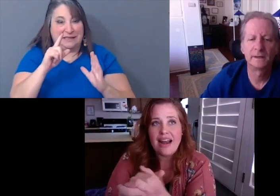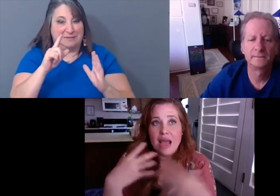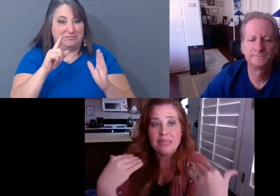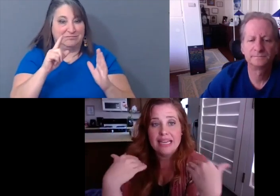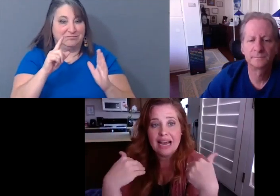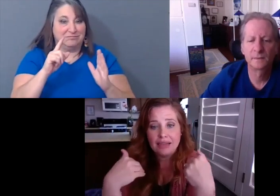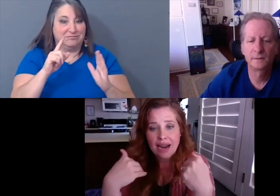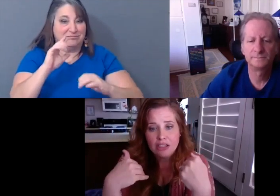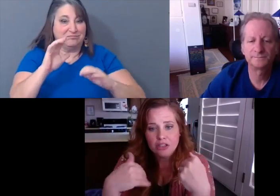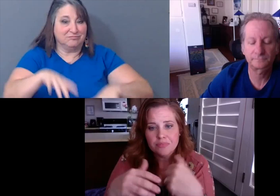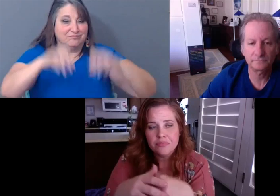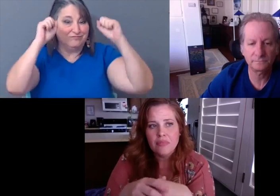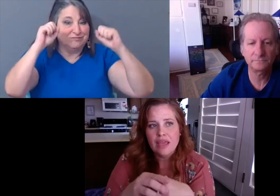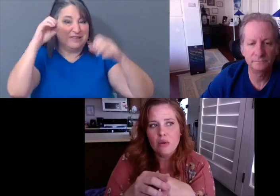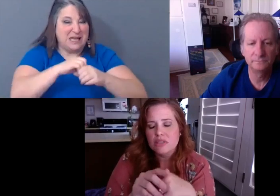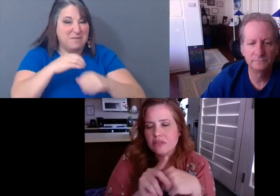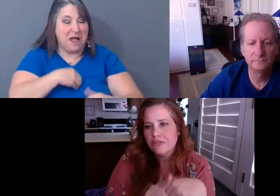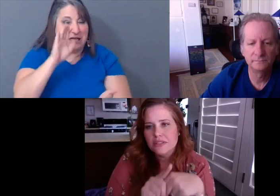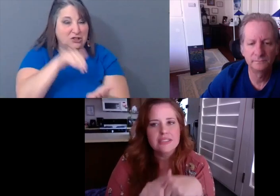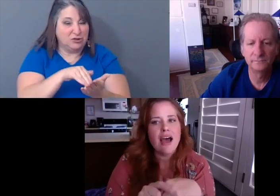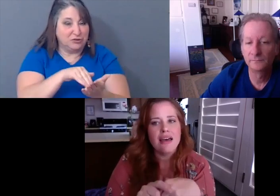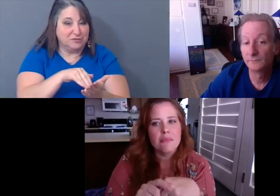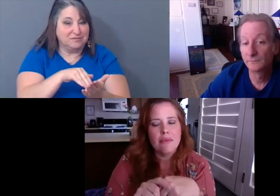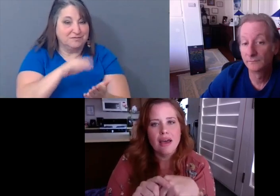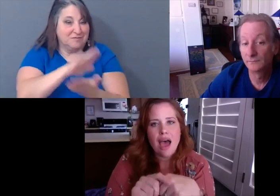and I played Hellen Keller, it was the first time